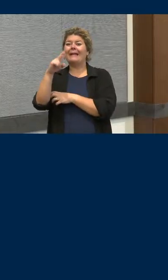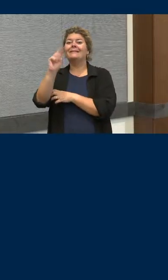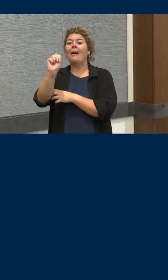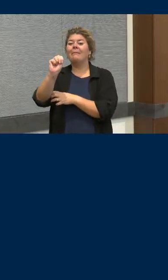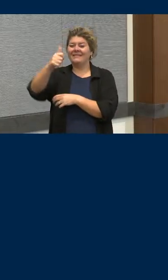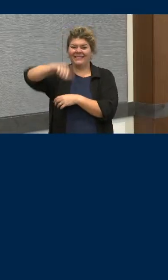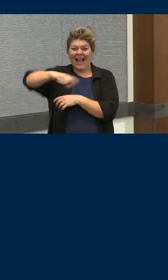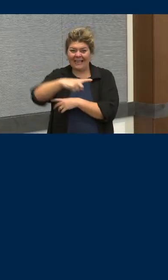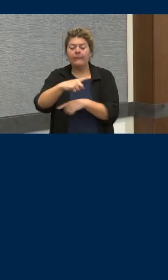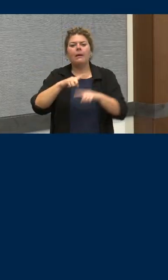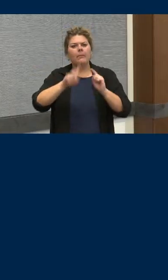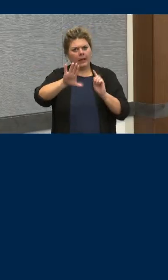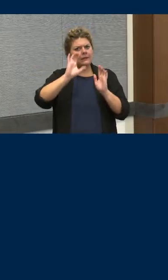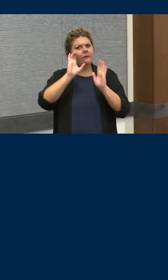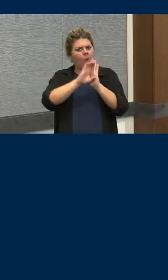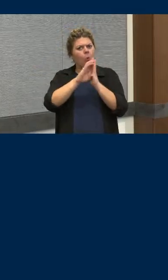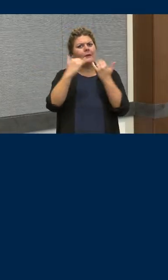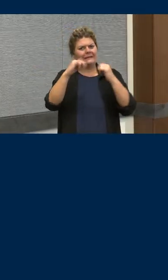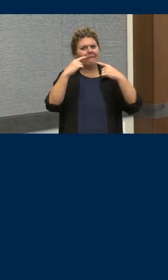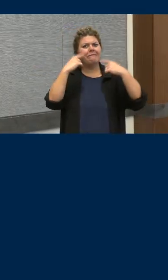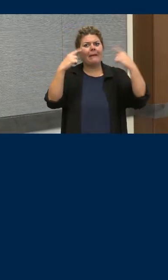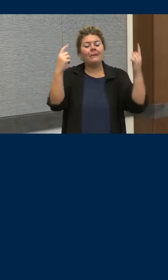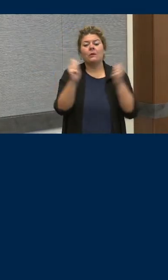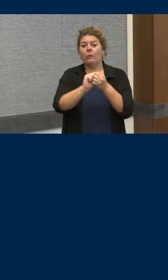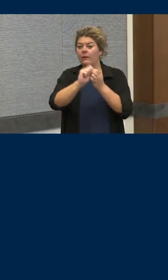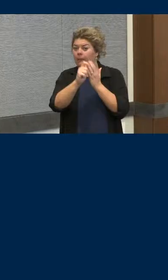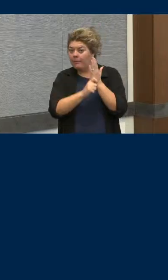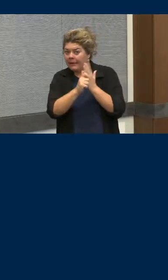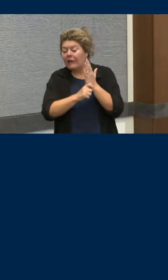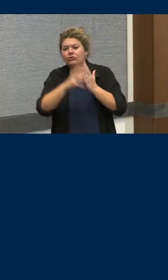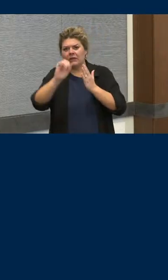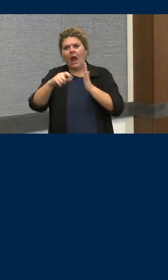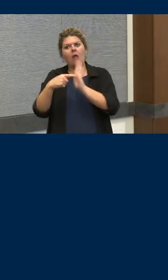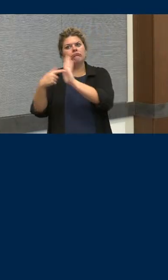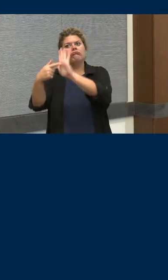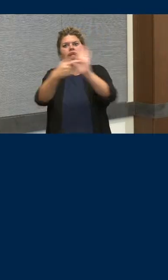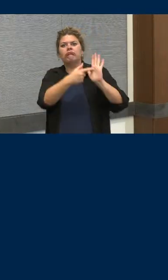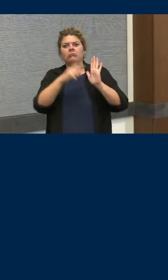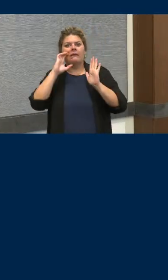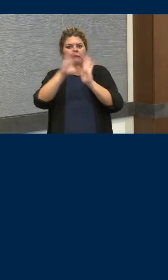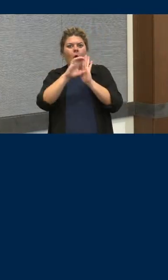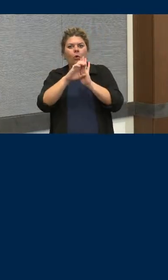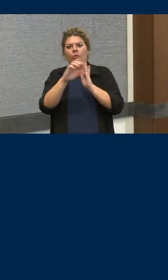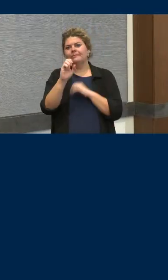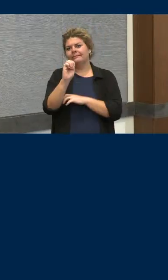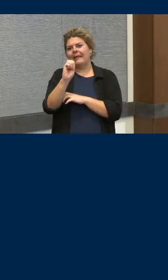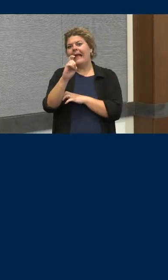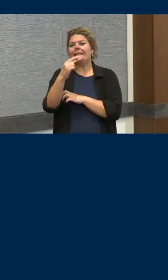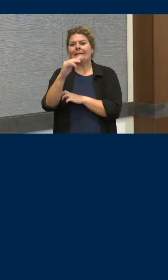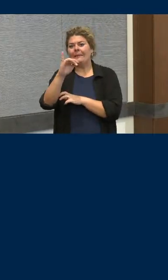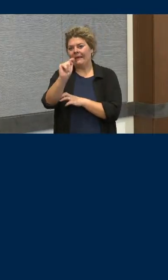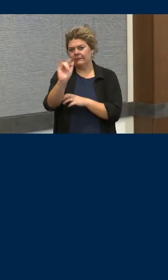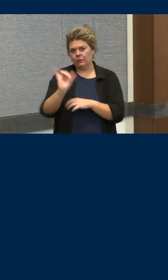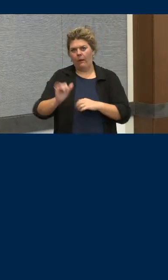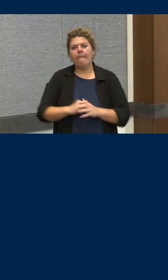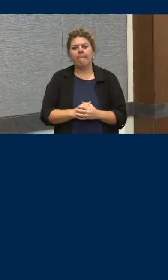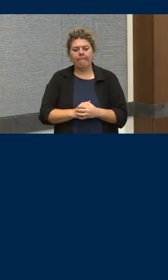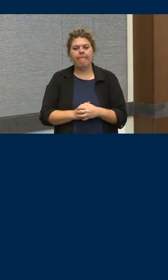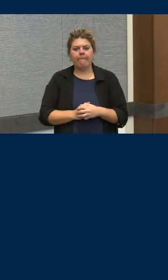publications and exhibitions.